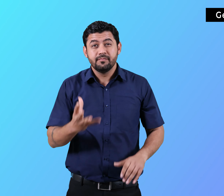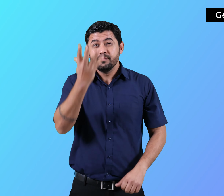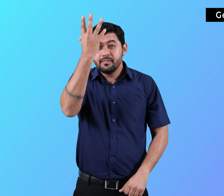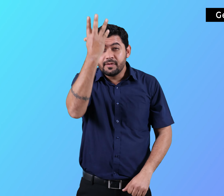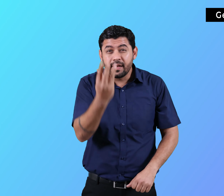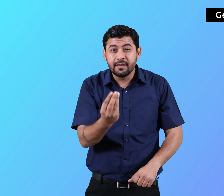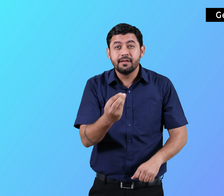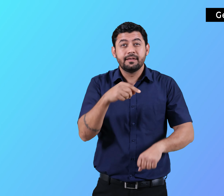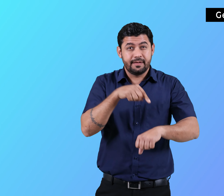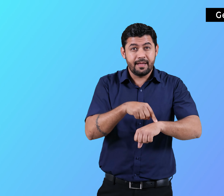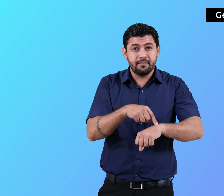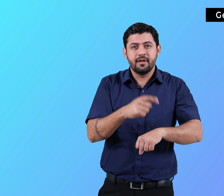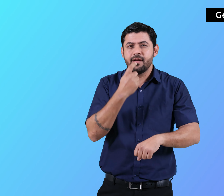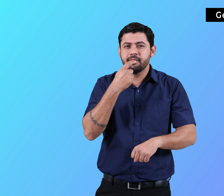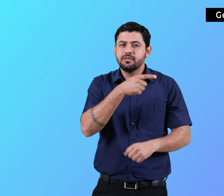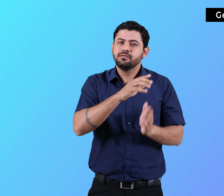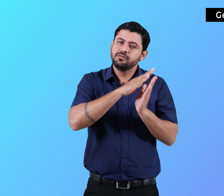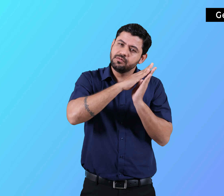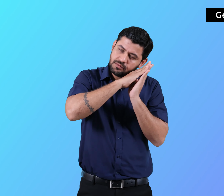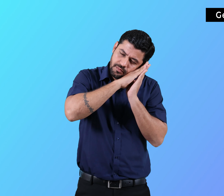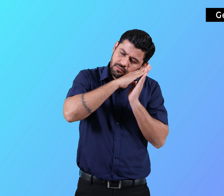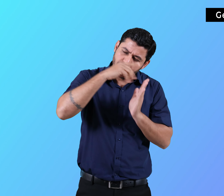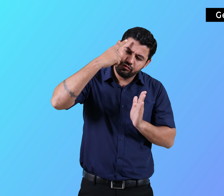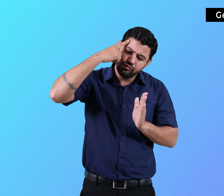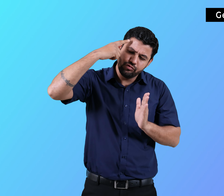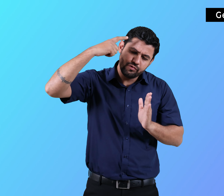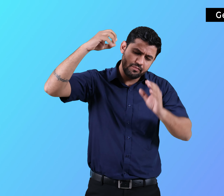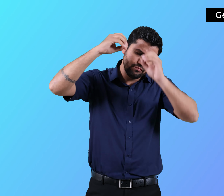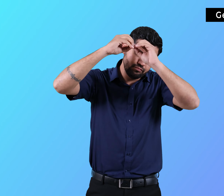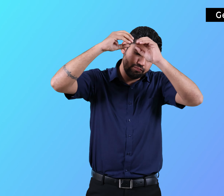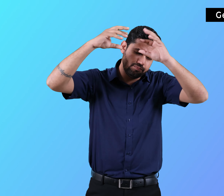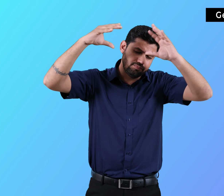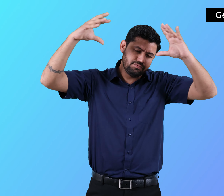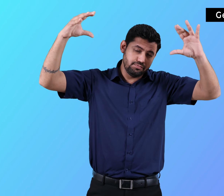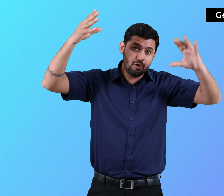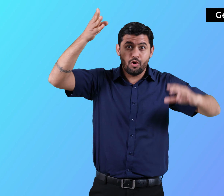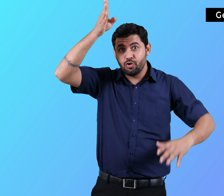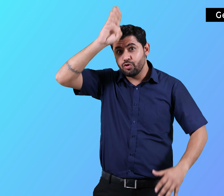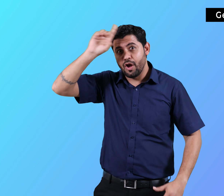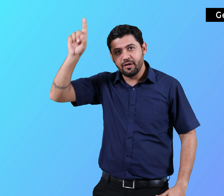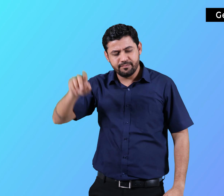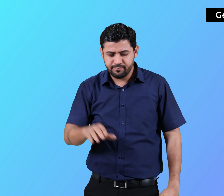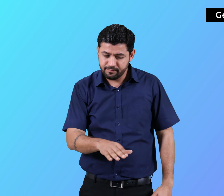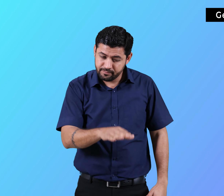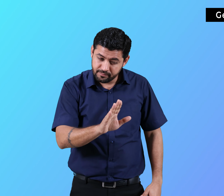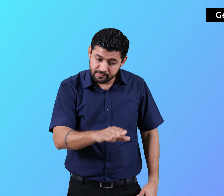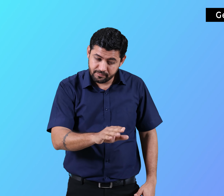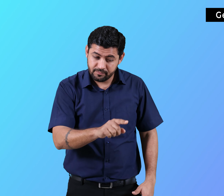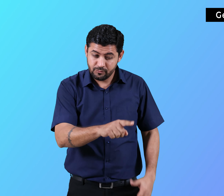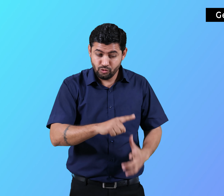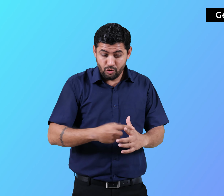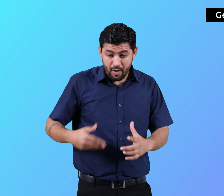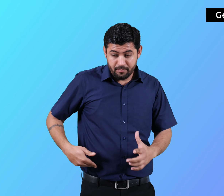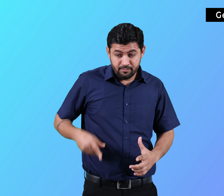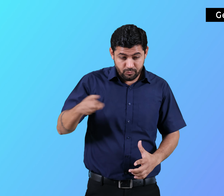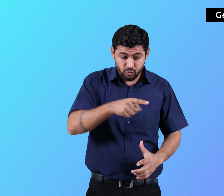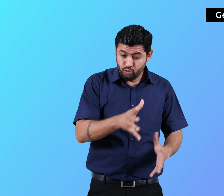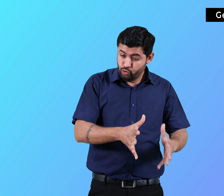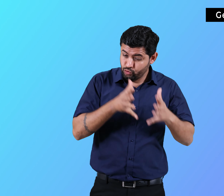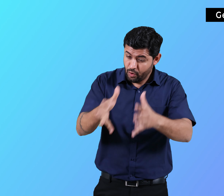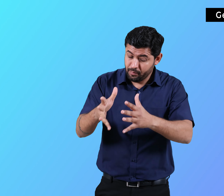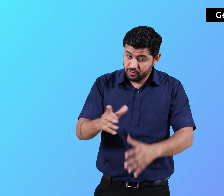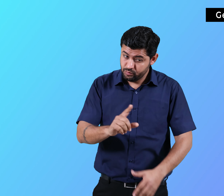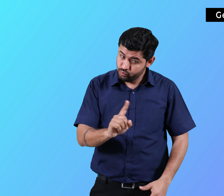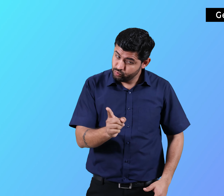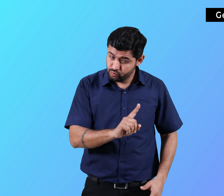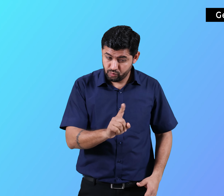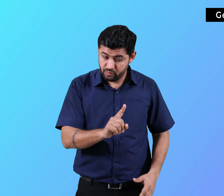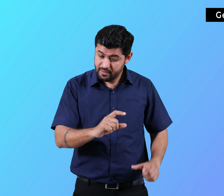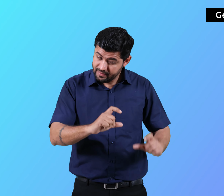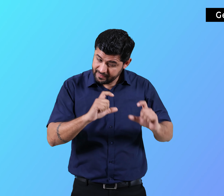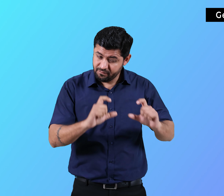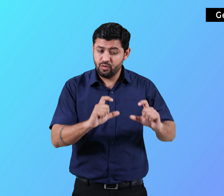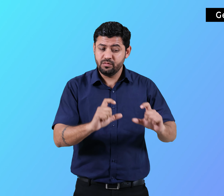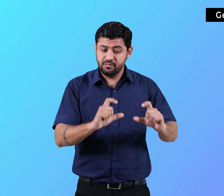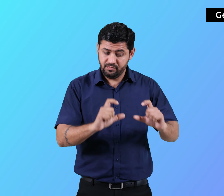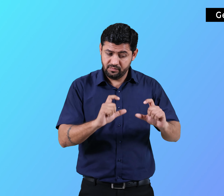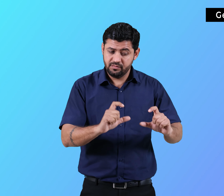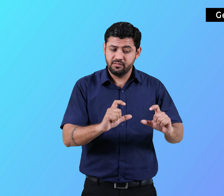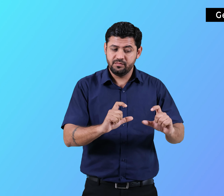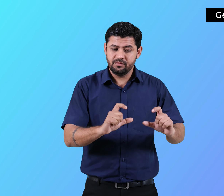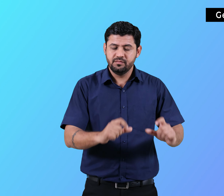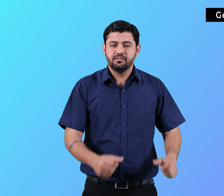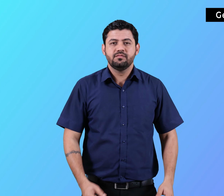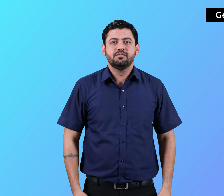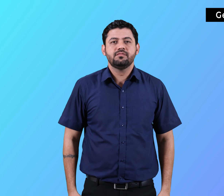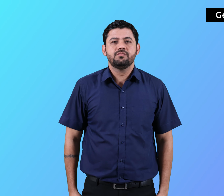But God appeared to Laban in a dream that night and warned him, “Be careful what you say to Jacob! Don’t say anything to bring him harm.”